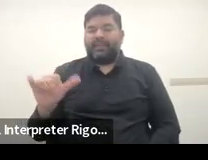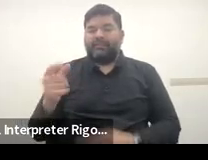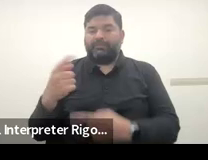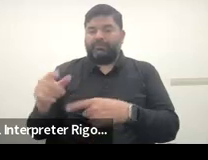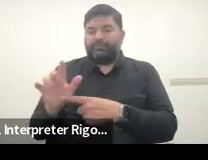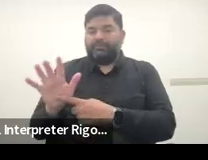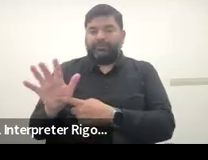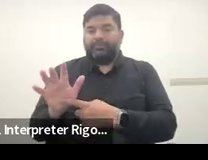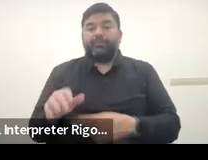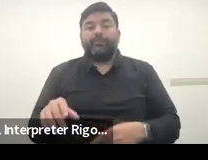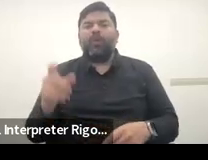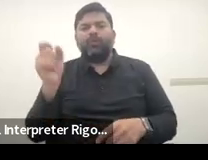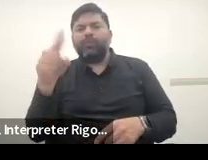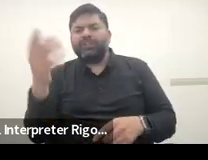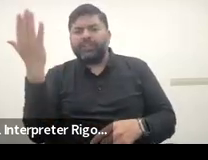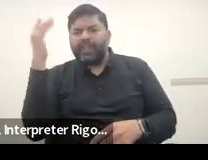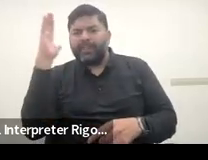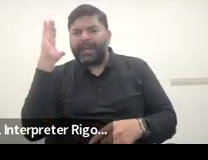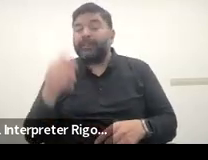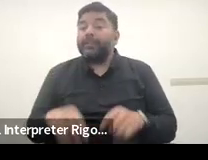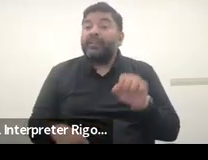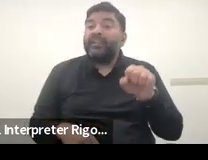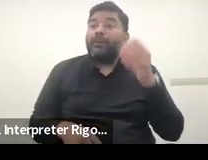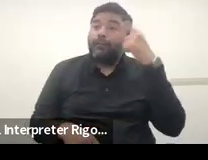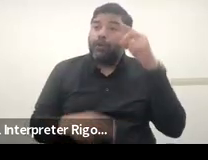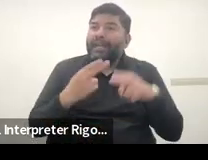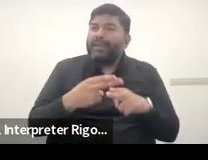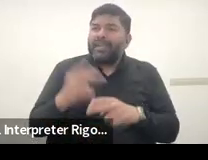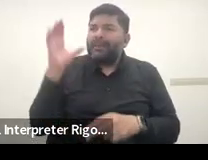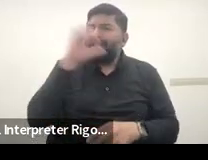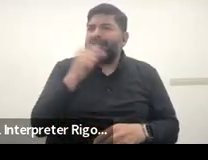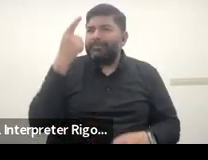Oh there was a question in the back. AUDIENCE MEMBER: yeah sorry um so for names I'm guessing because like Kamala is